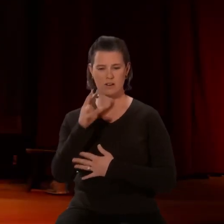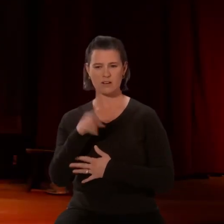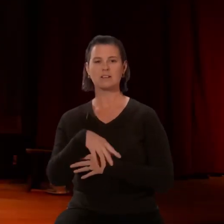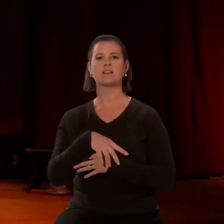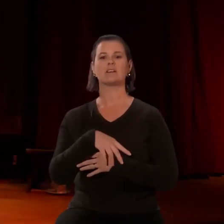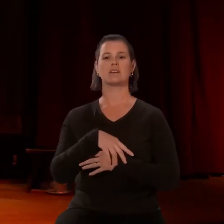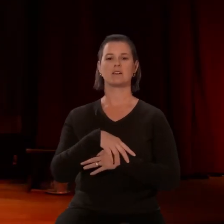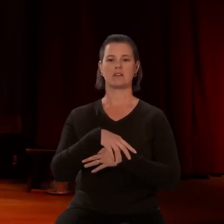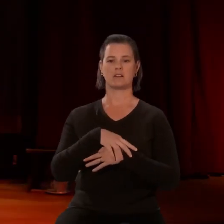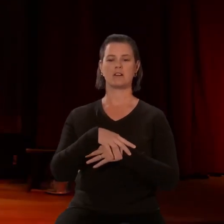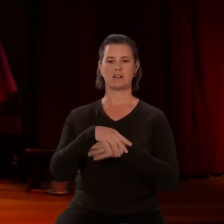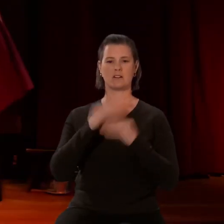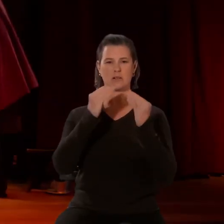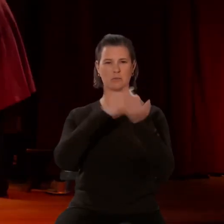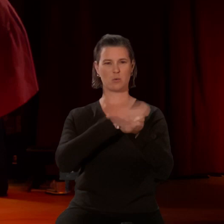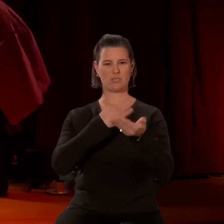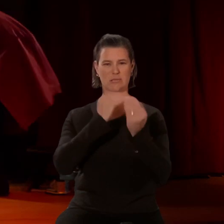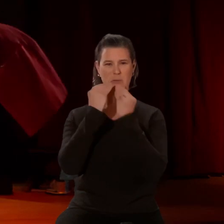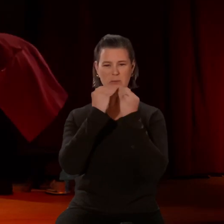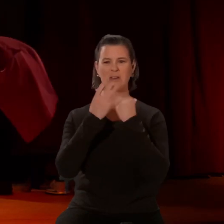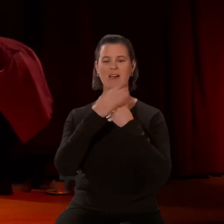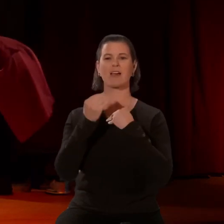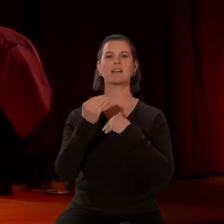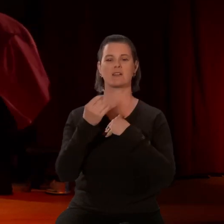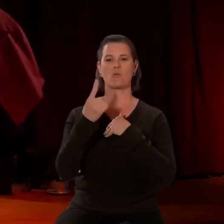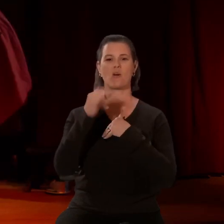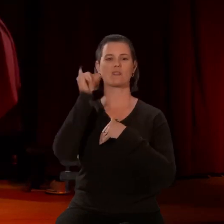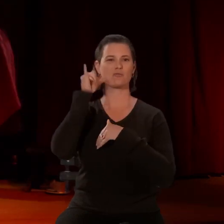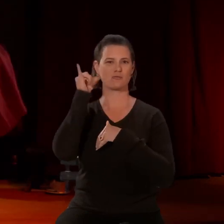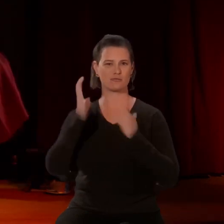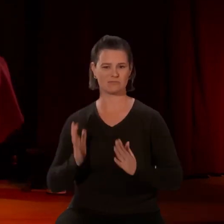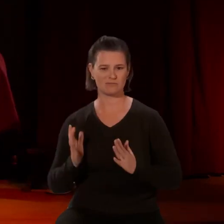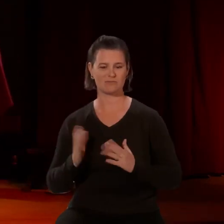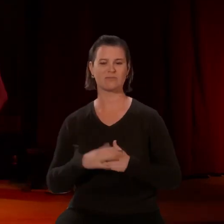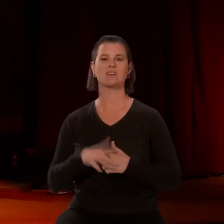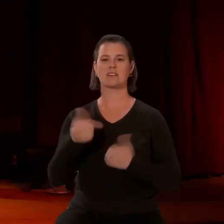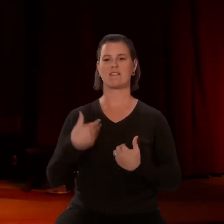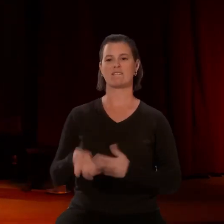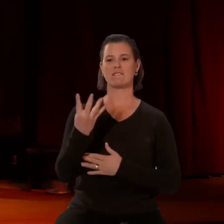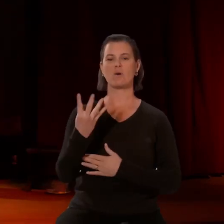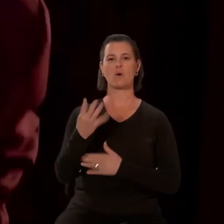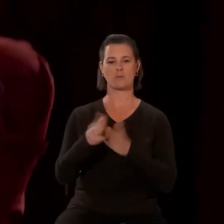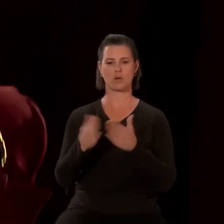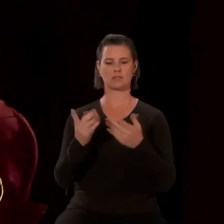a broken pitch pipe, (books falling) and one rusty razor. He owned four books: a book of hymns,